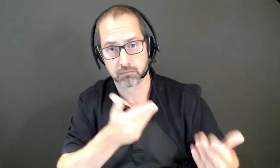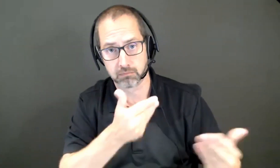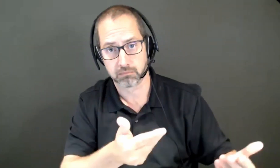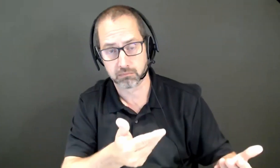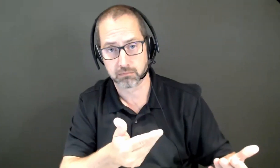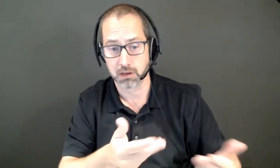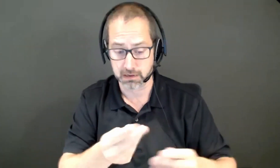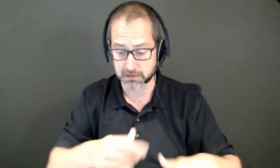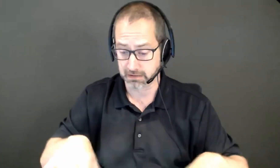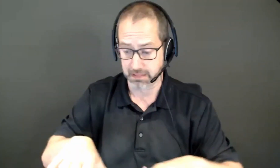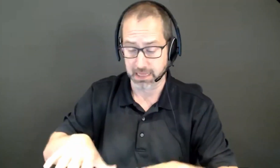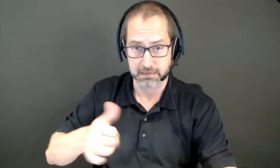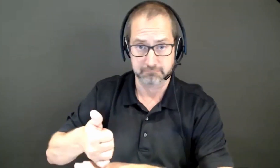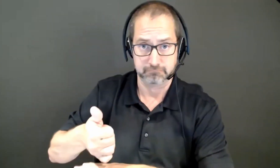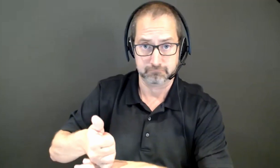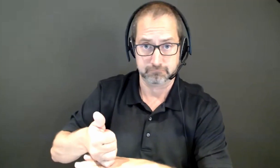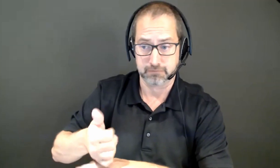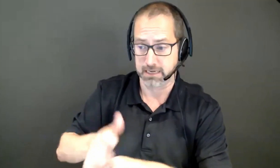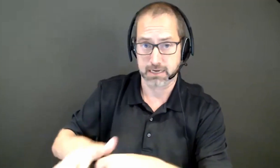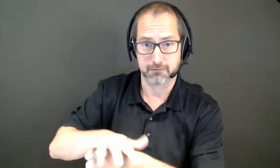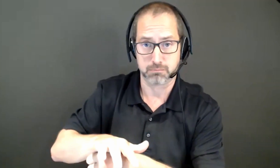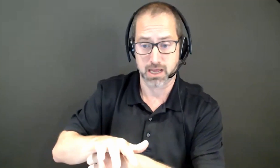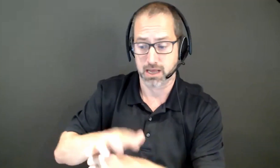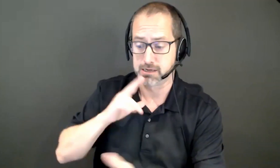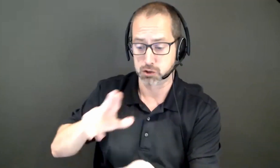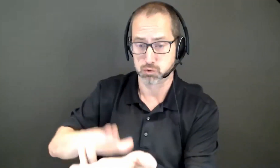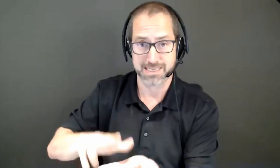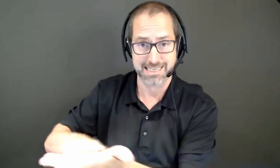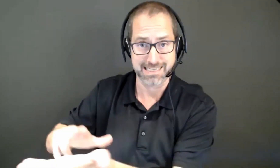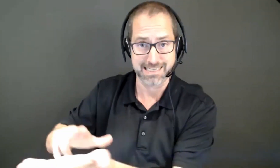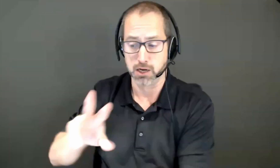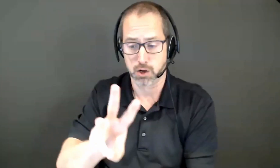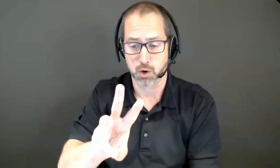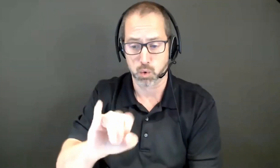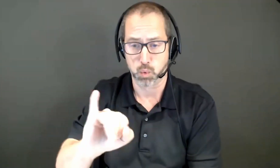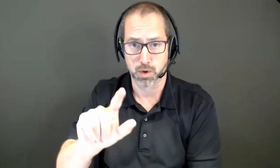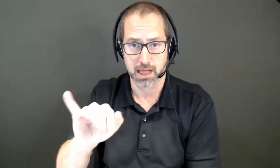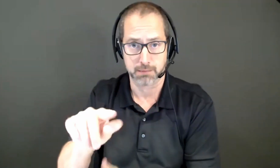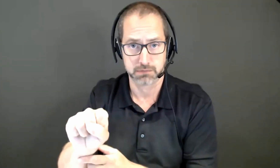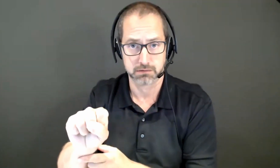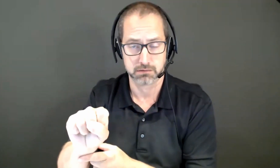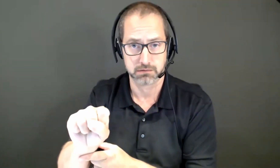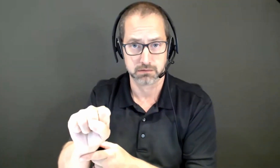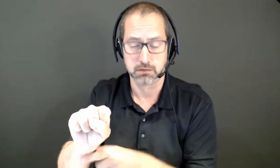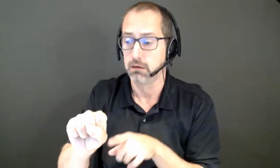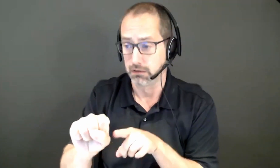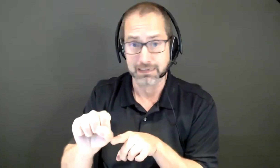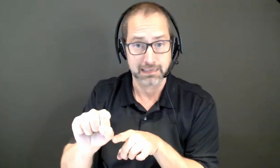on and covered by the Williams treaties and are the traditional territory of the Mississaugas.